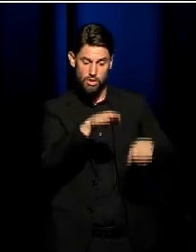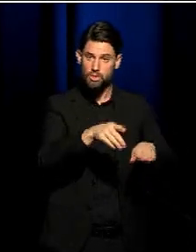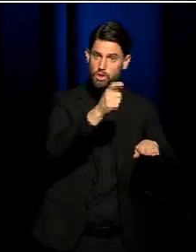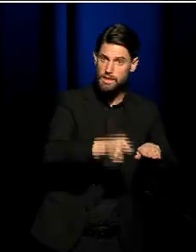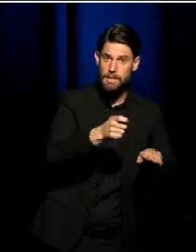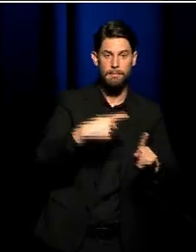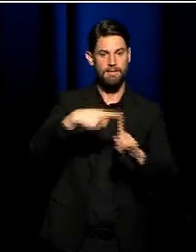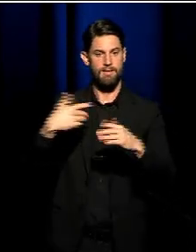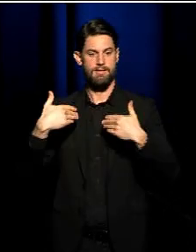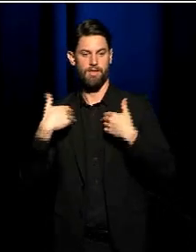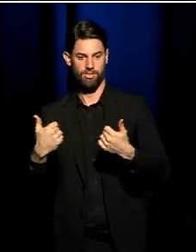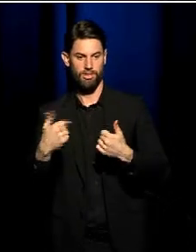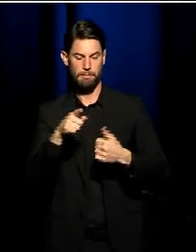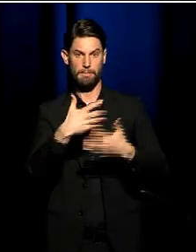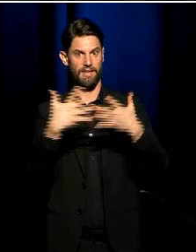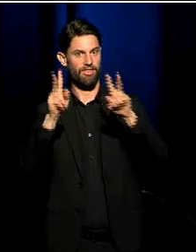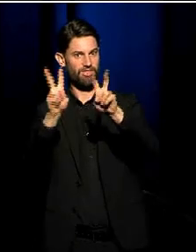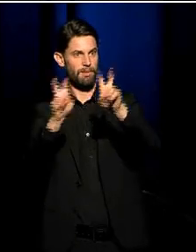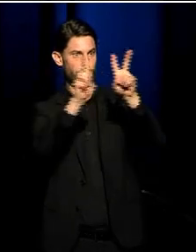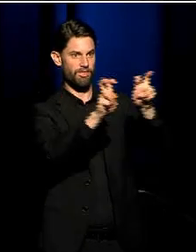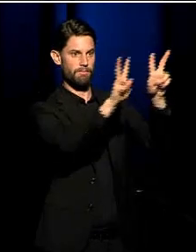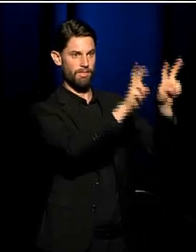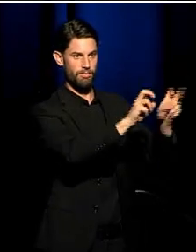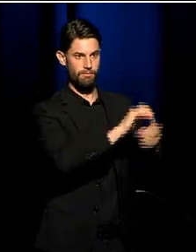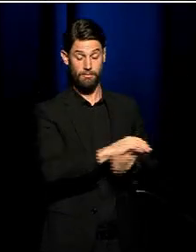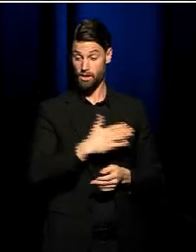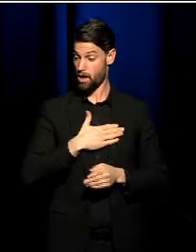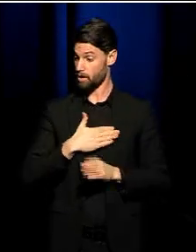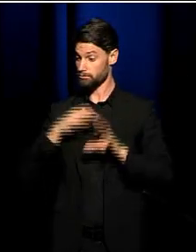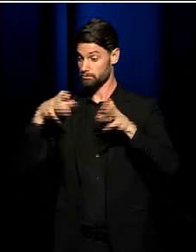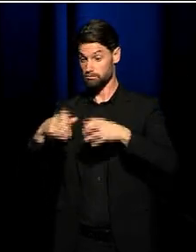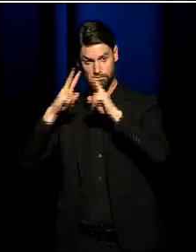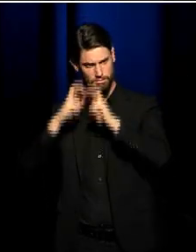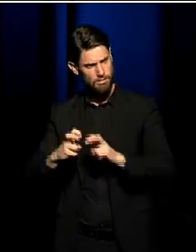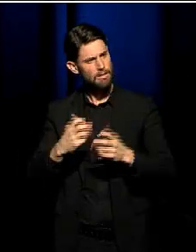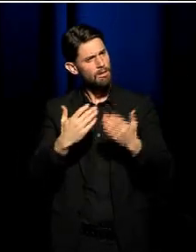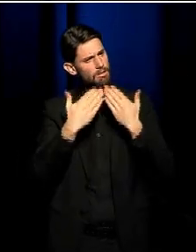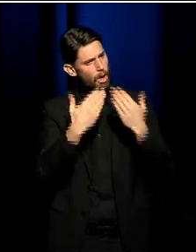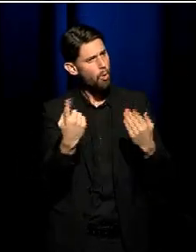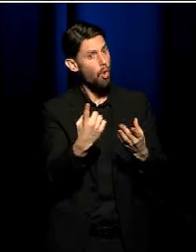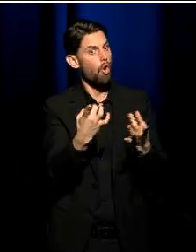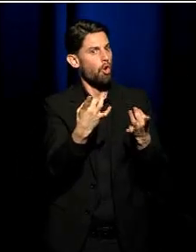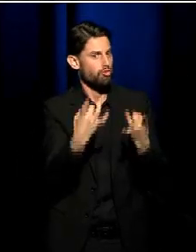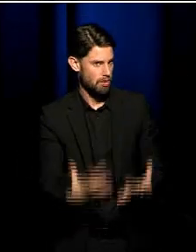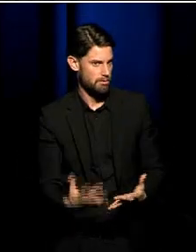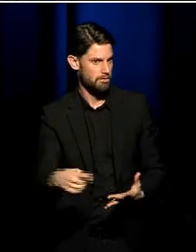Commission are grateful for the people who have already had the courage and persistence to tell the commission of their deeply personal experiences of